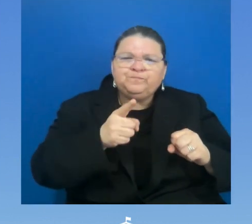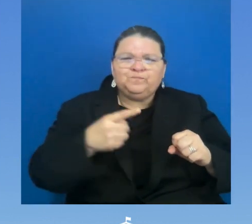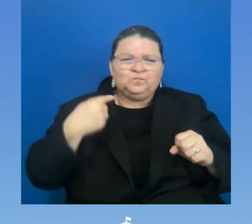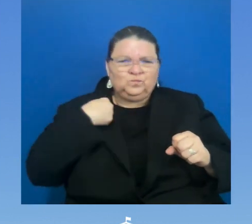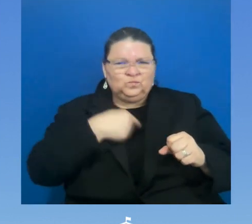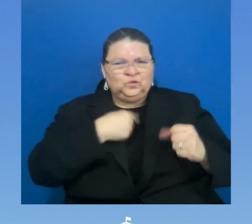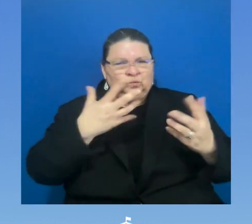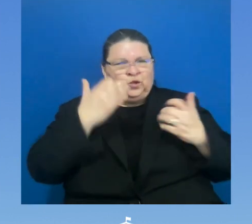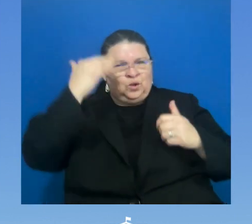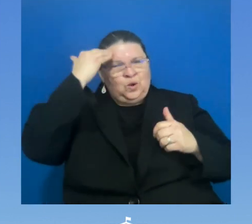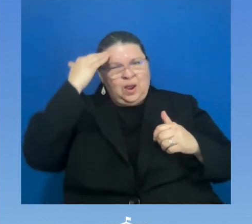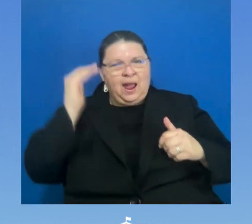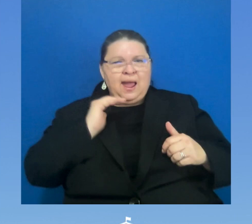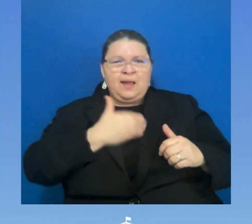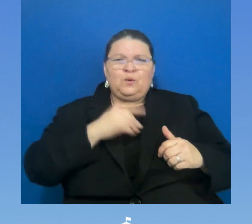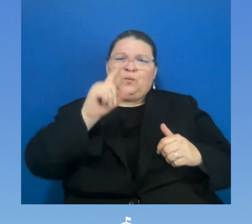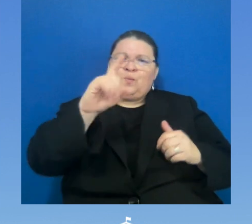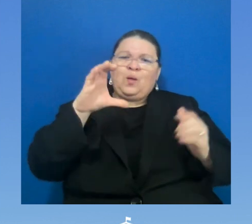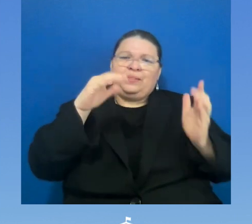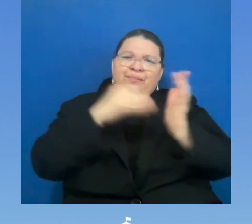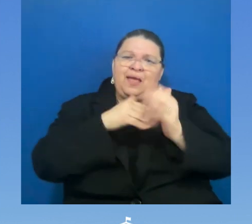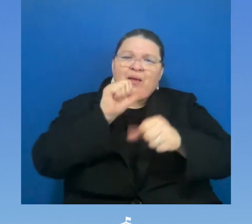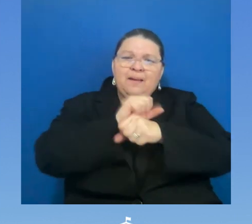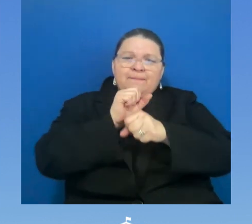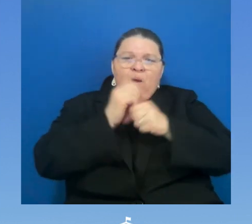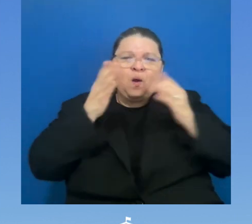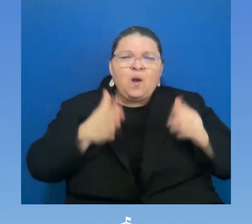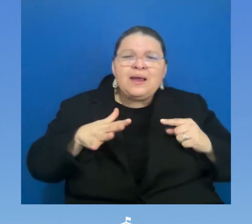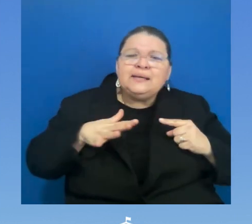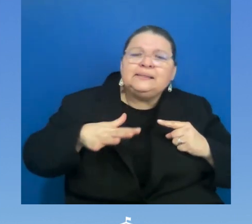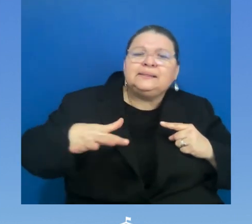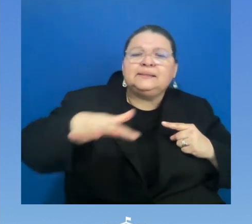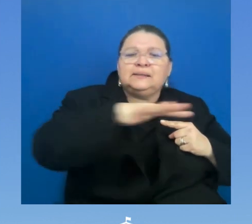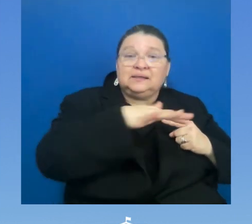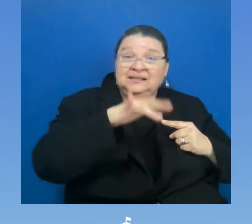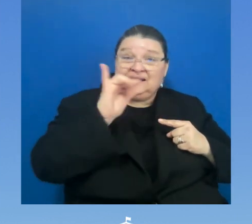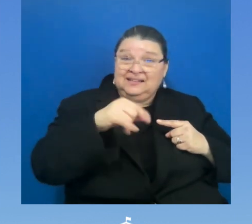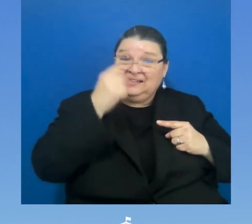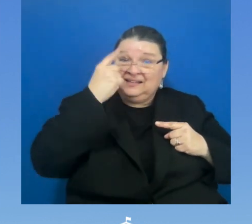and those employees, 76 percent female, that we in fact were living up to our legacy